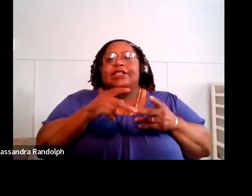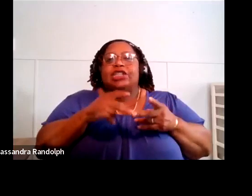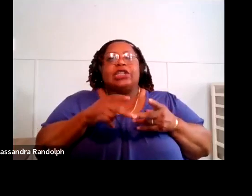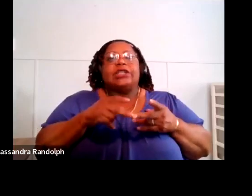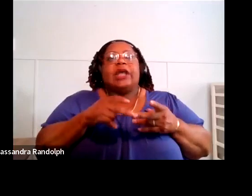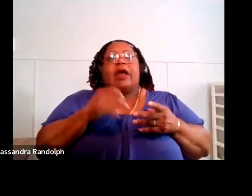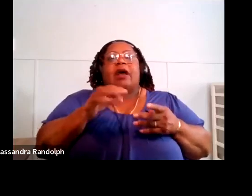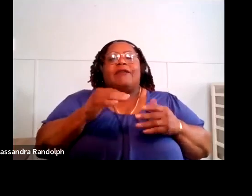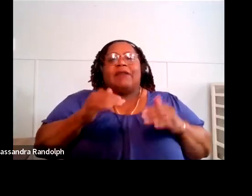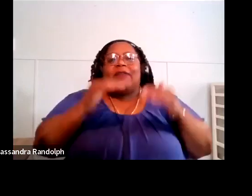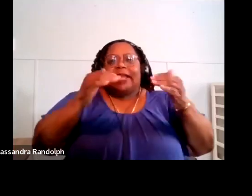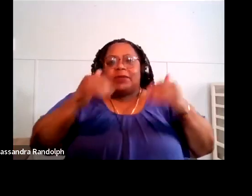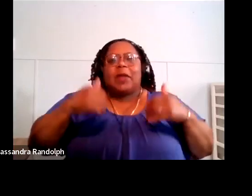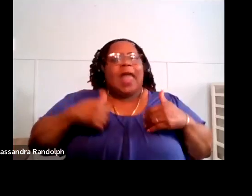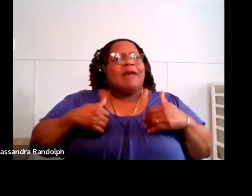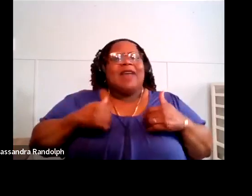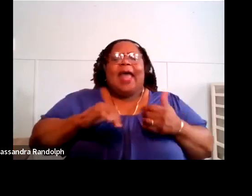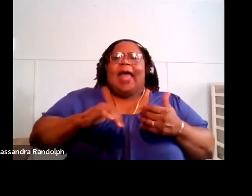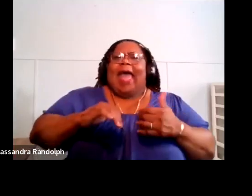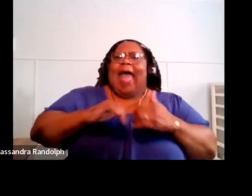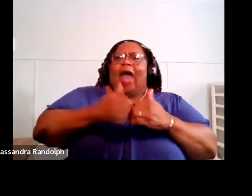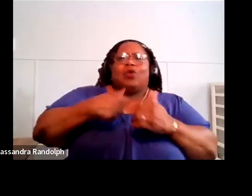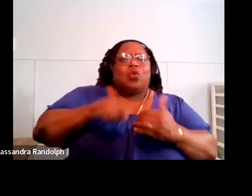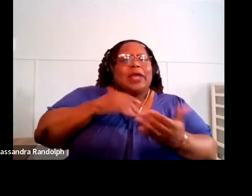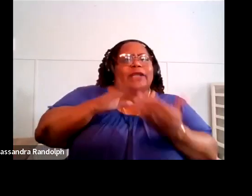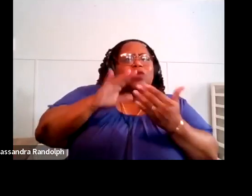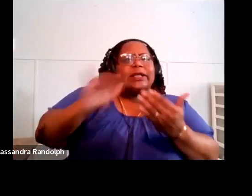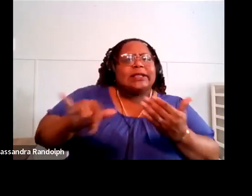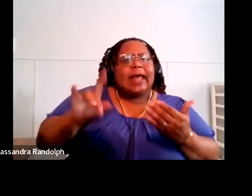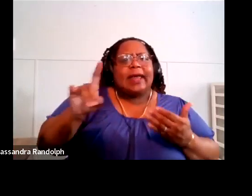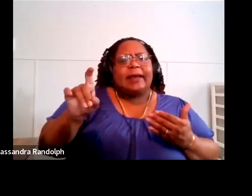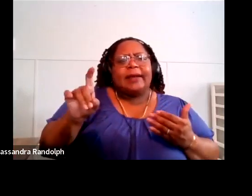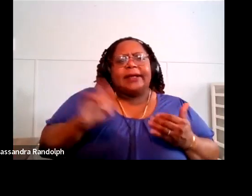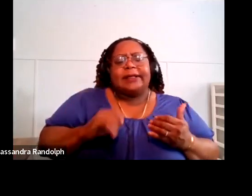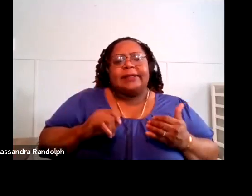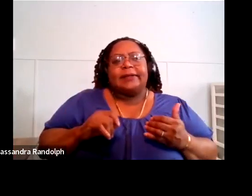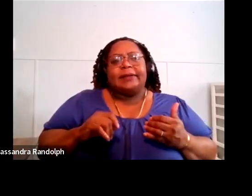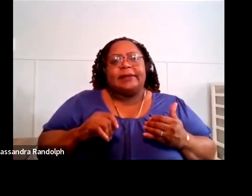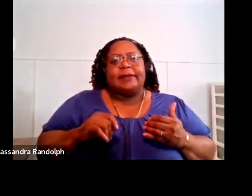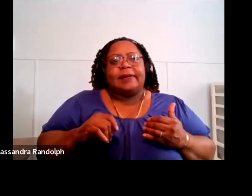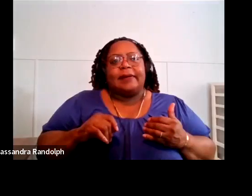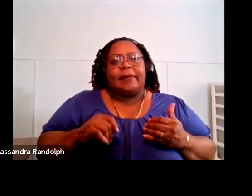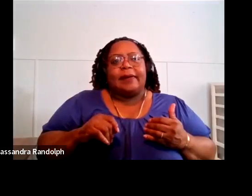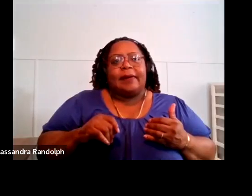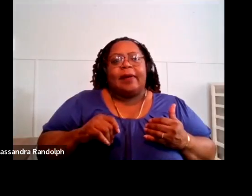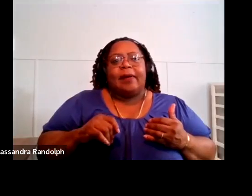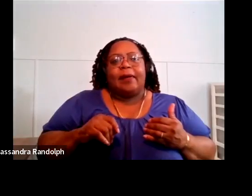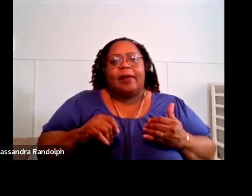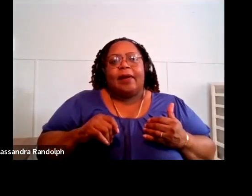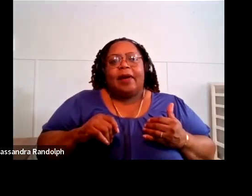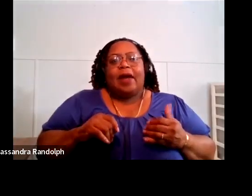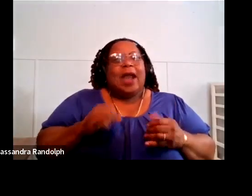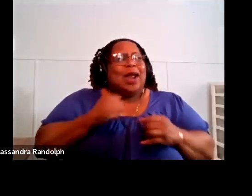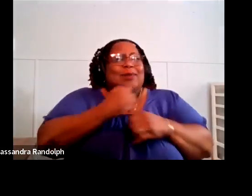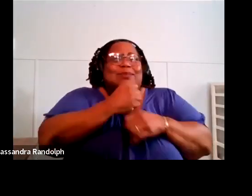of achieving the hierarchy that require or the